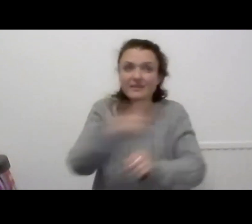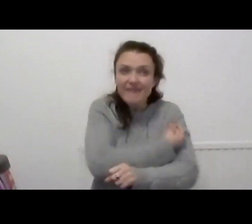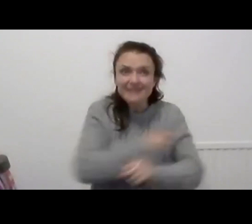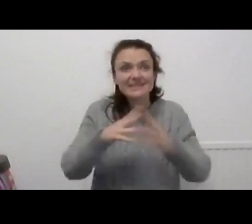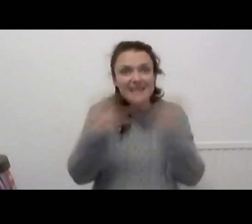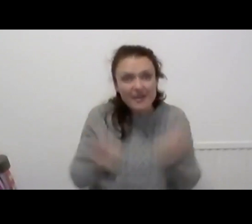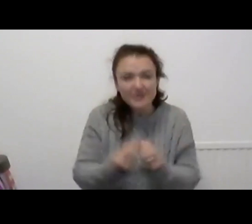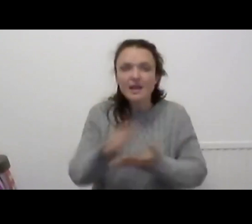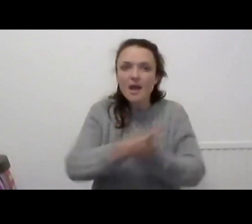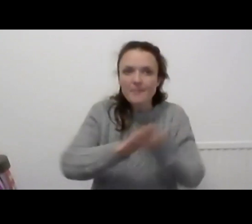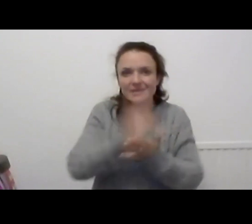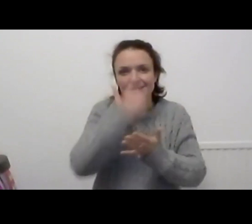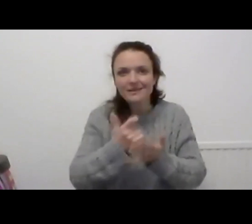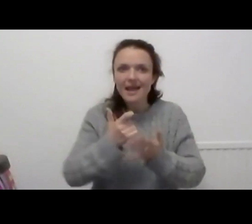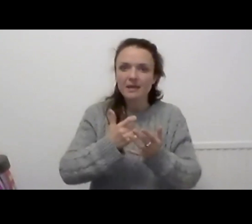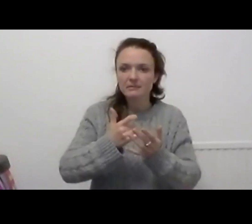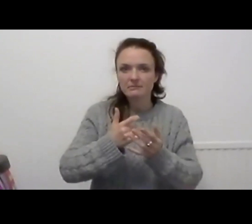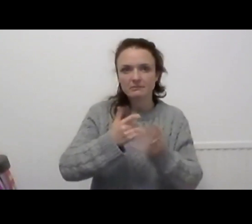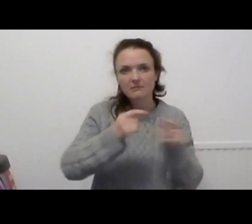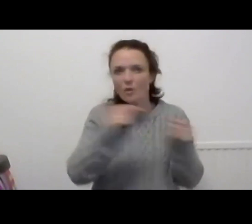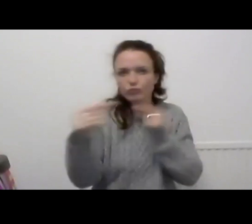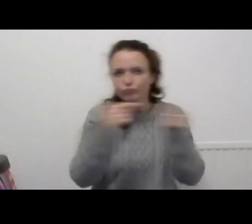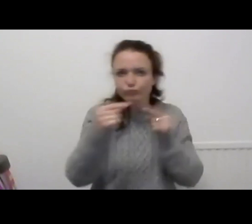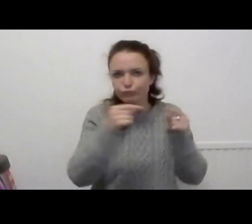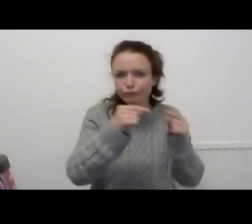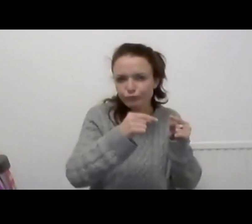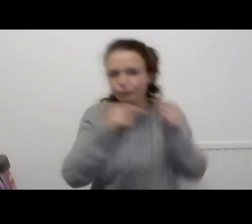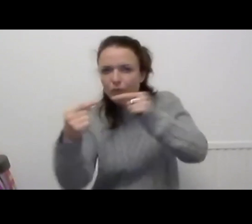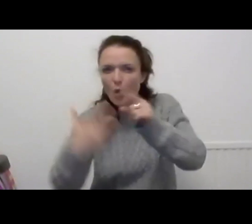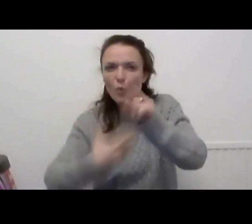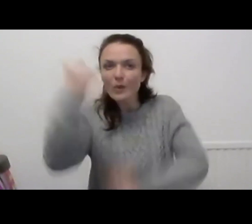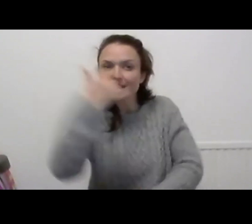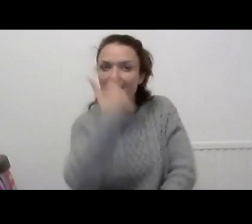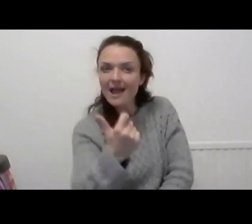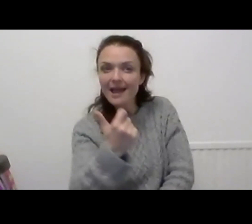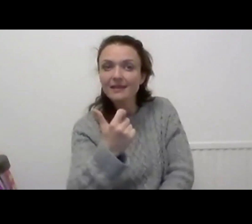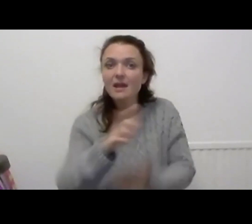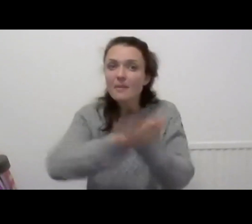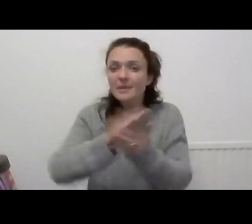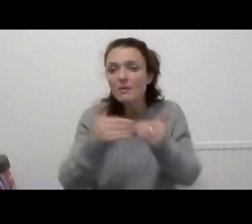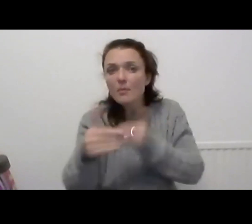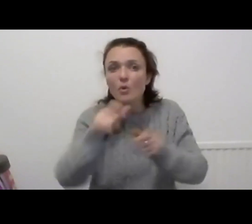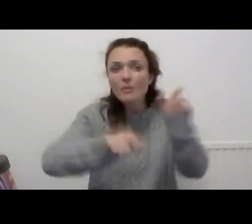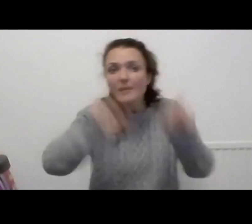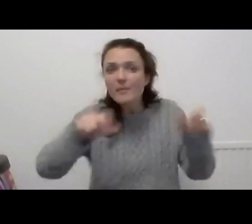tackling misinformation and improving the uptake which is really crucial. I said at the beginning